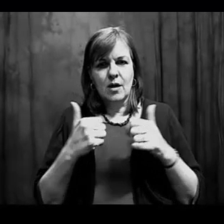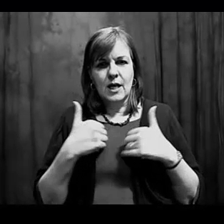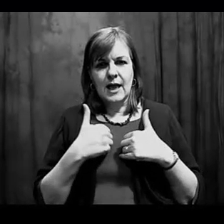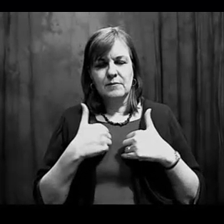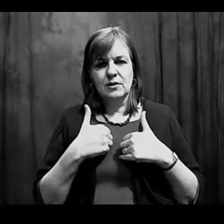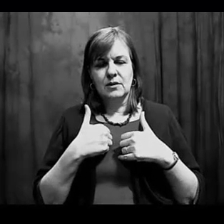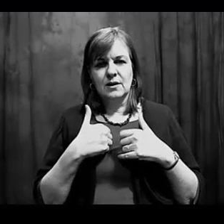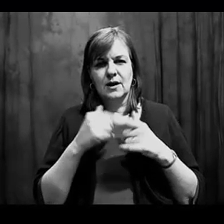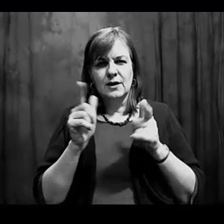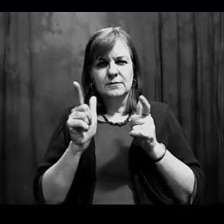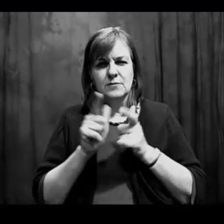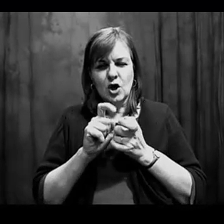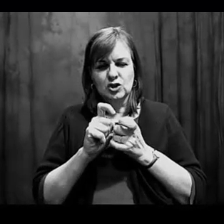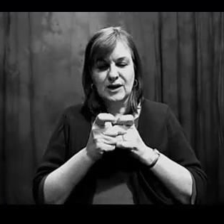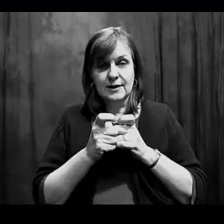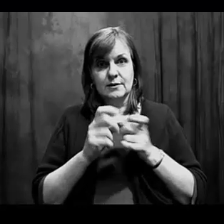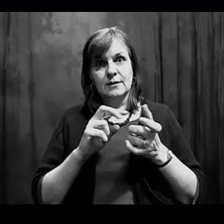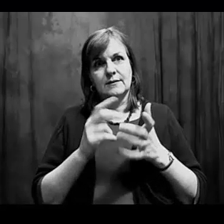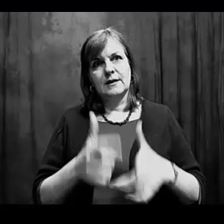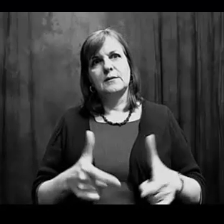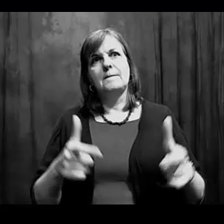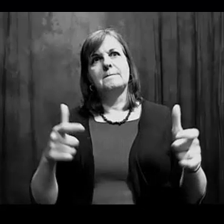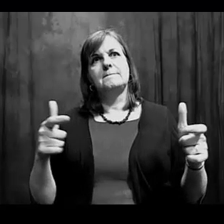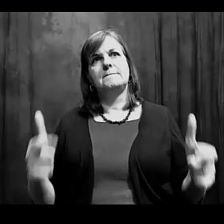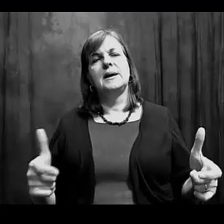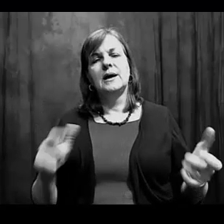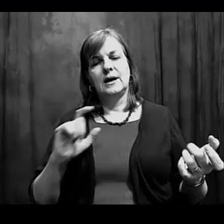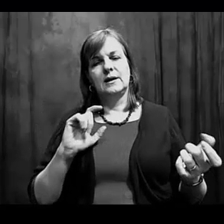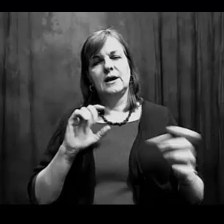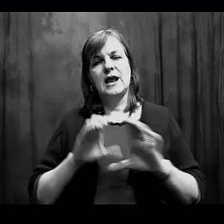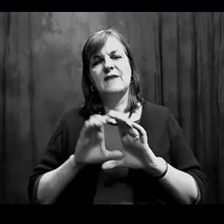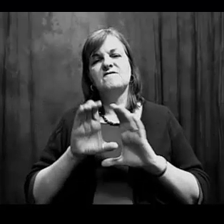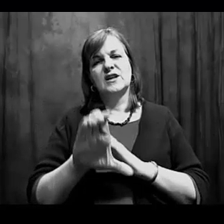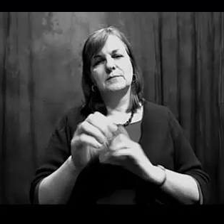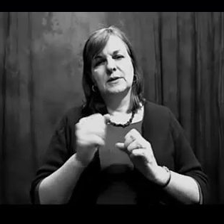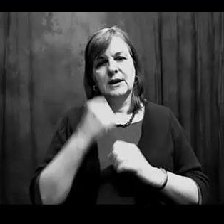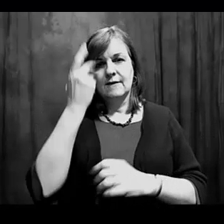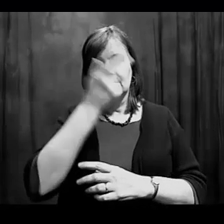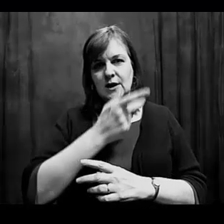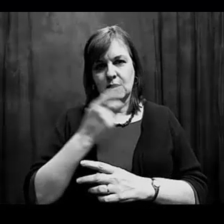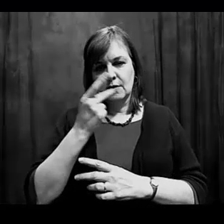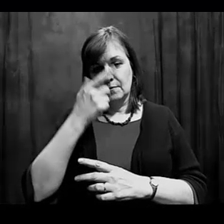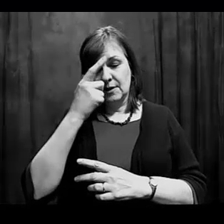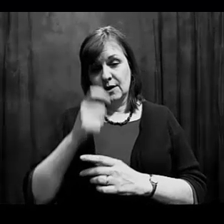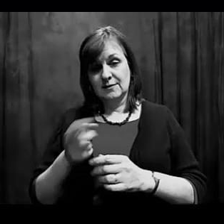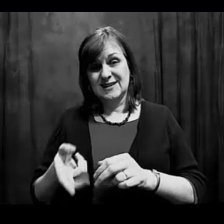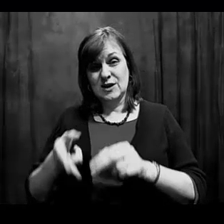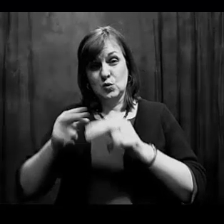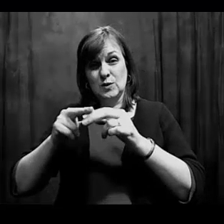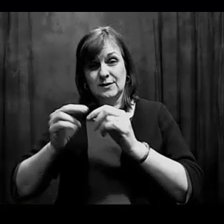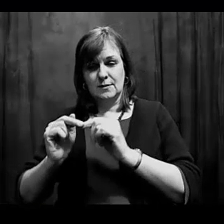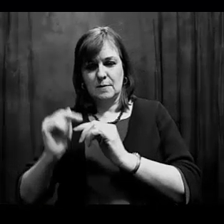when we look at the depth in birds that's a significant investment in a phenotype to add that much